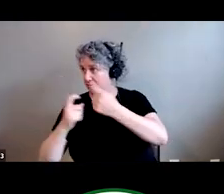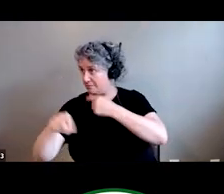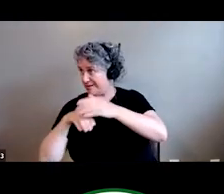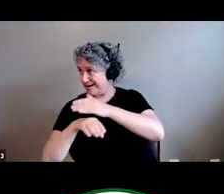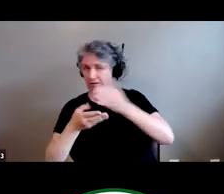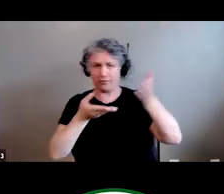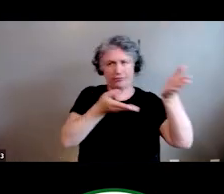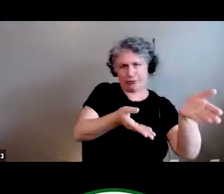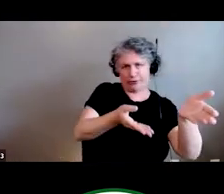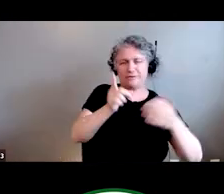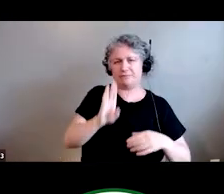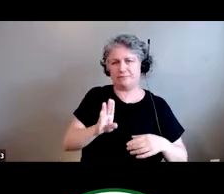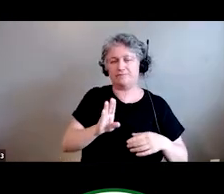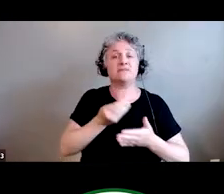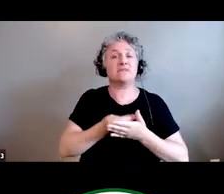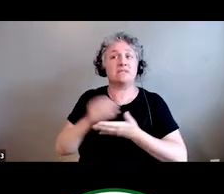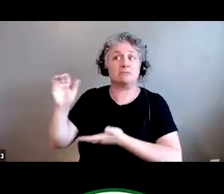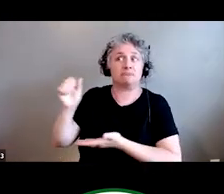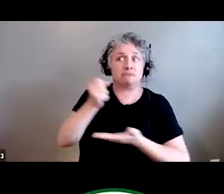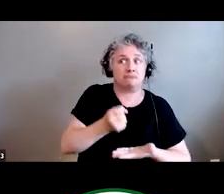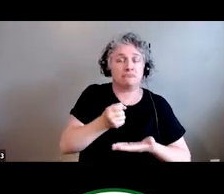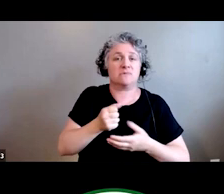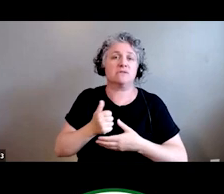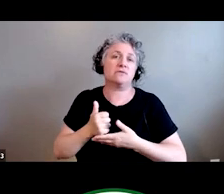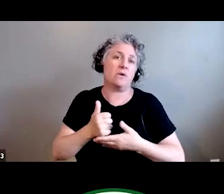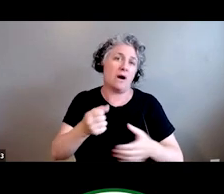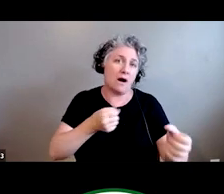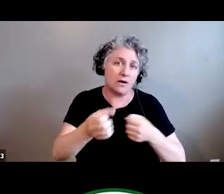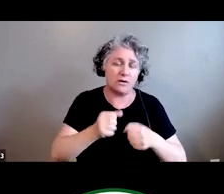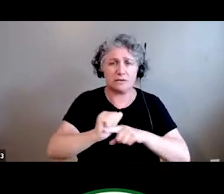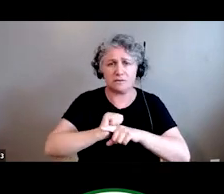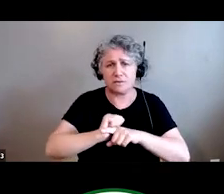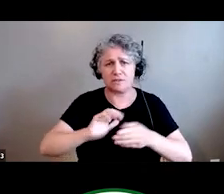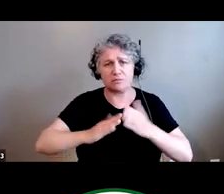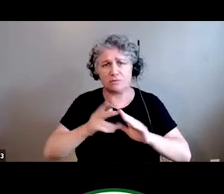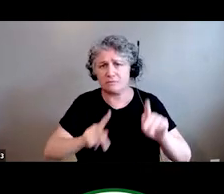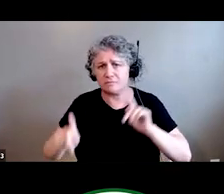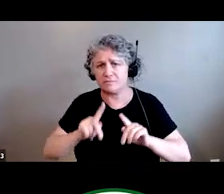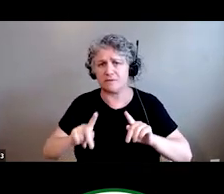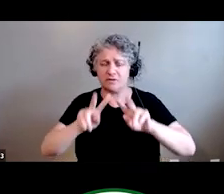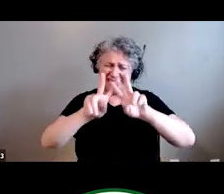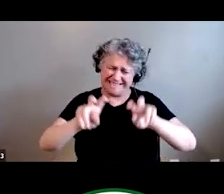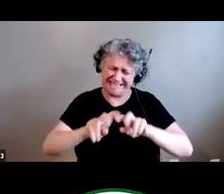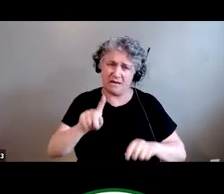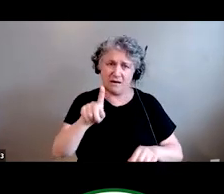We used that information to create a very detailed database of information about accessible outdoor amenities across the north.